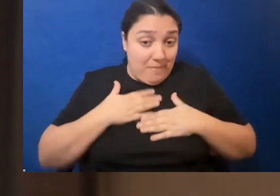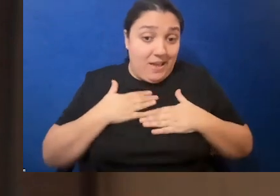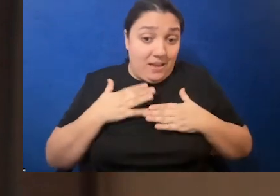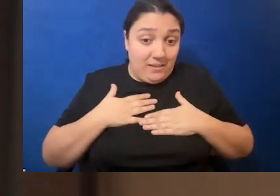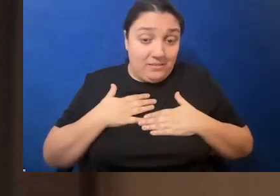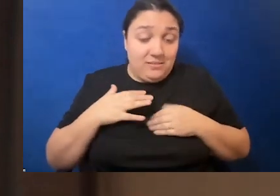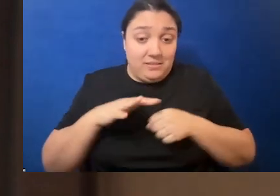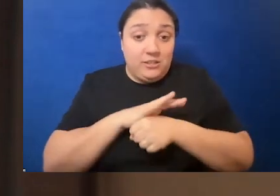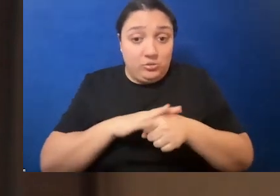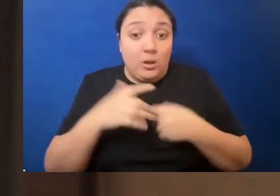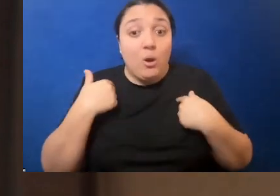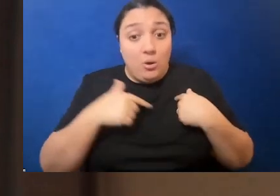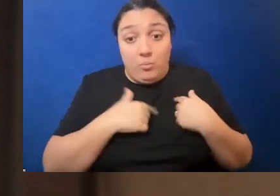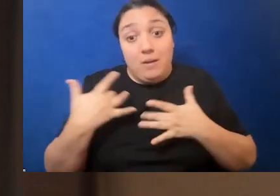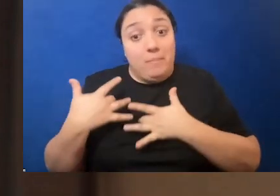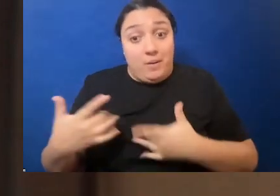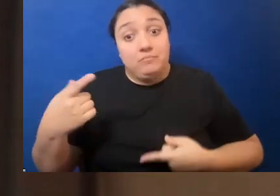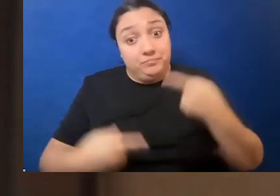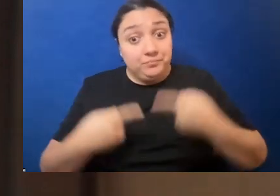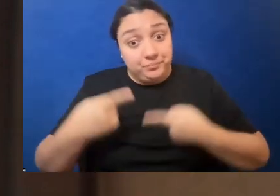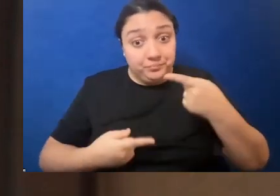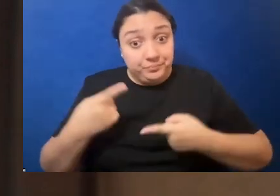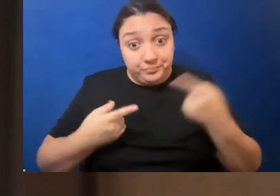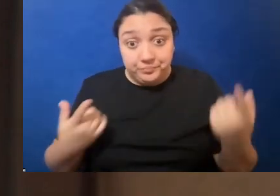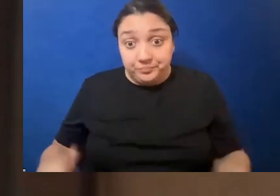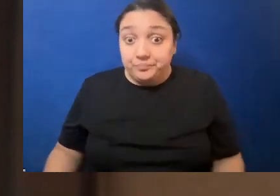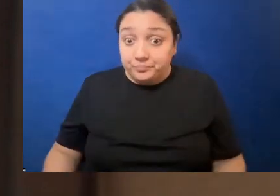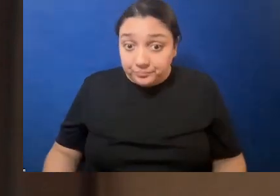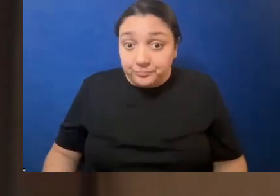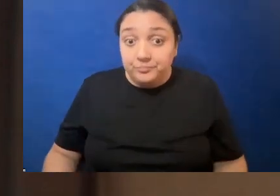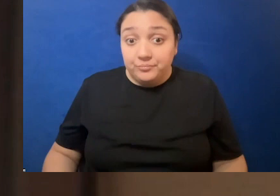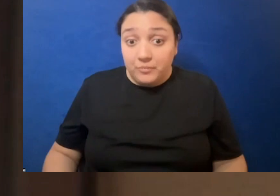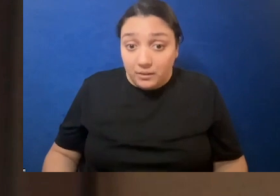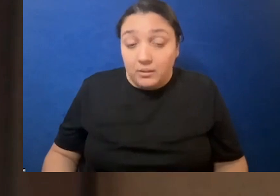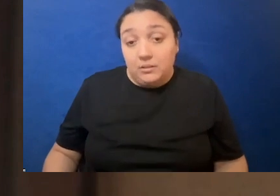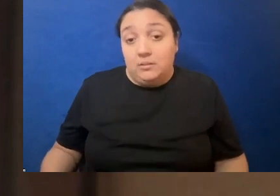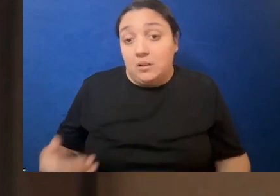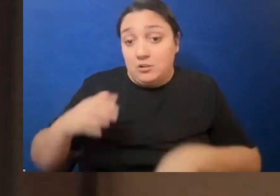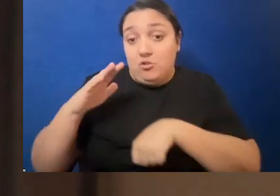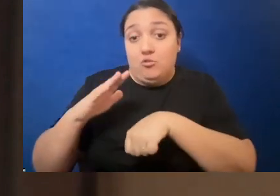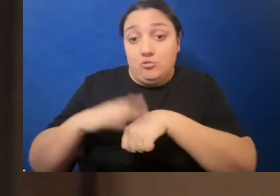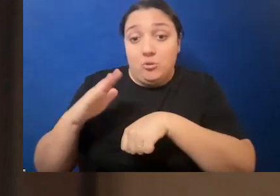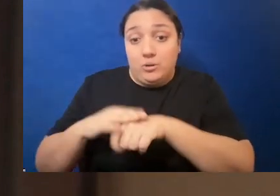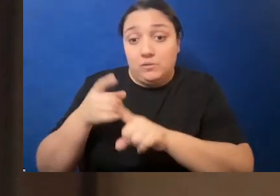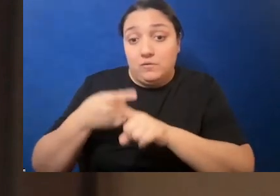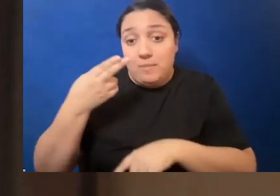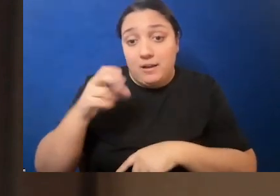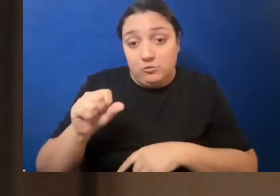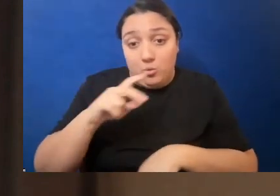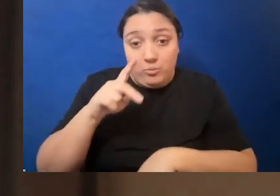DISTRICT WOULD WE DEBATE. I GET A NOTICE FROM A HIGH SCHOOL PRINCIPAL A STUDENT IS